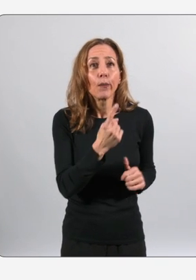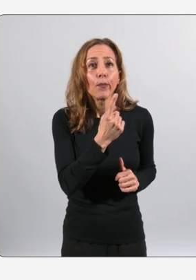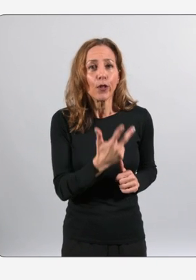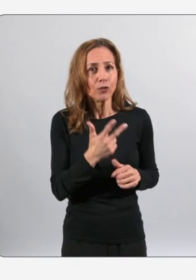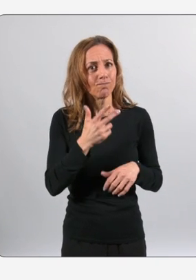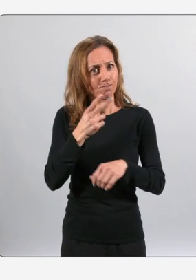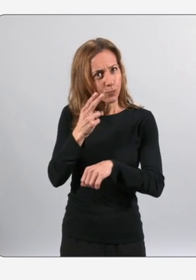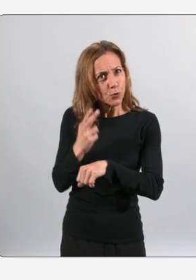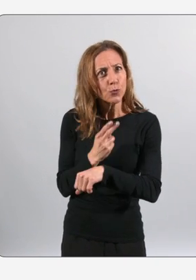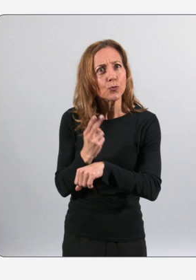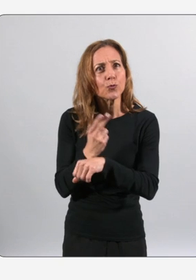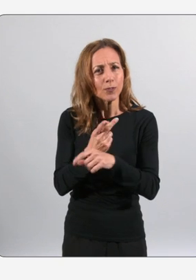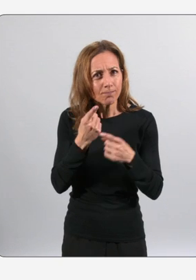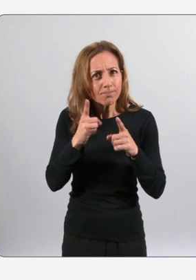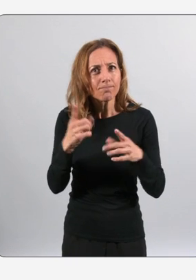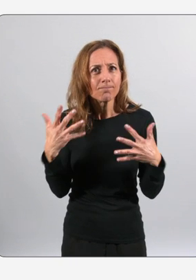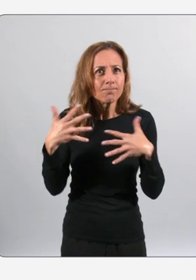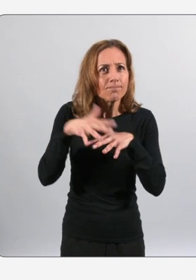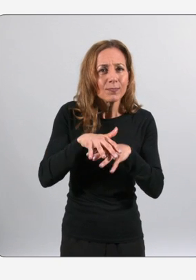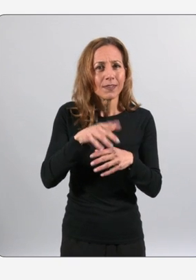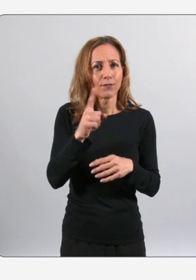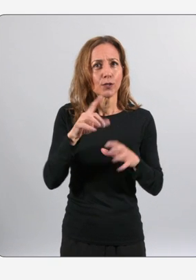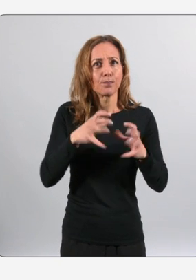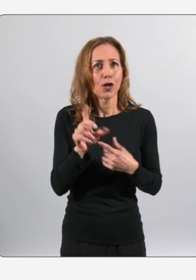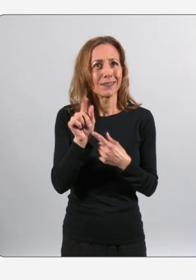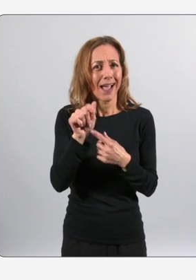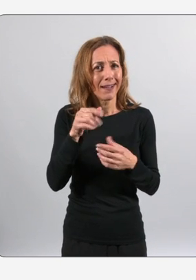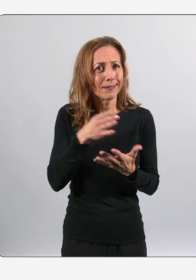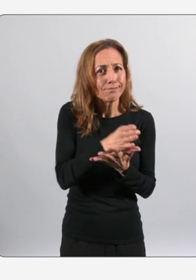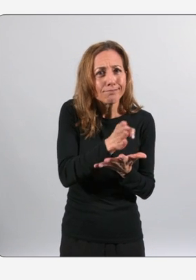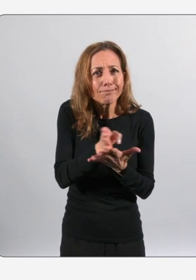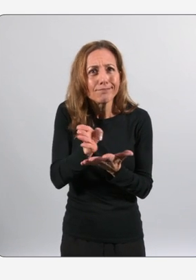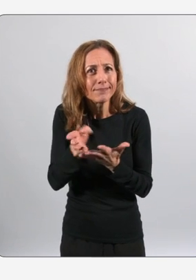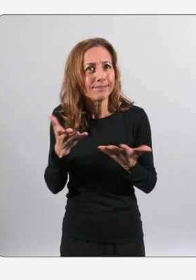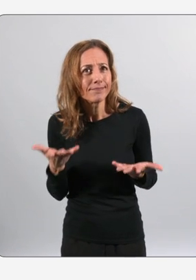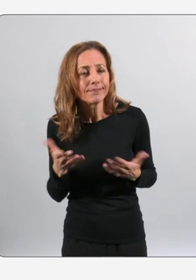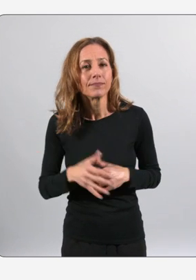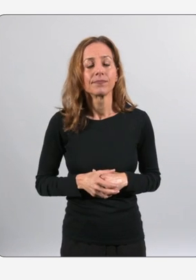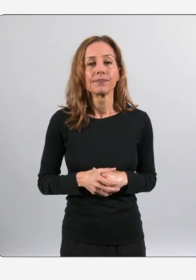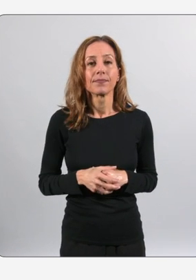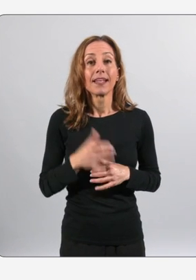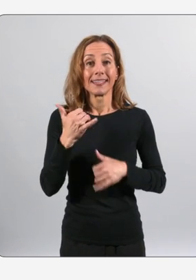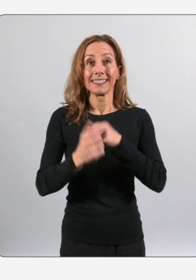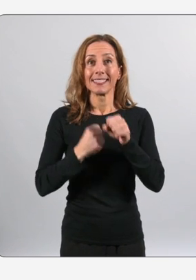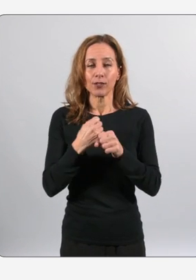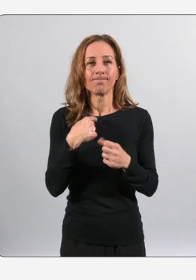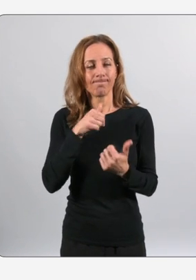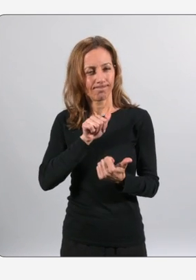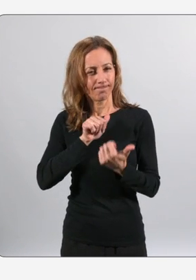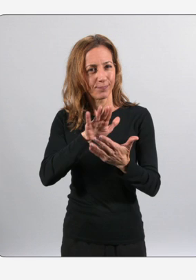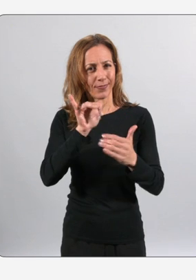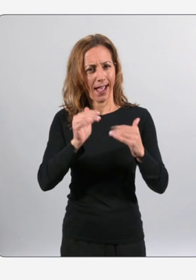integrate first party data across channels. This year, we're addressing that imbalance between the importance